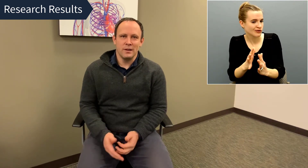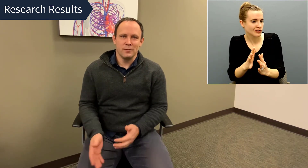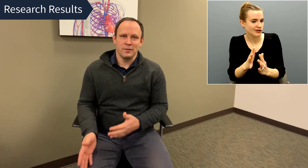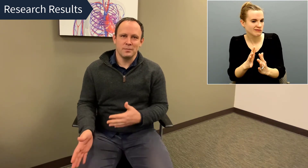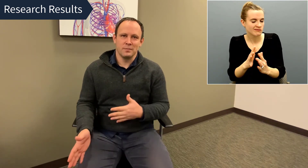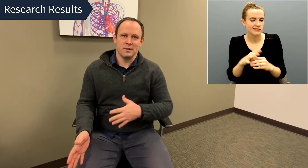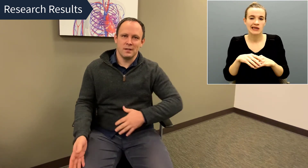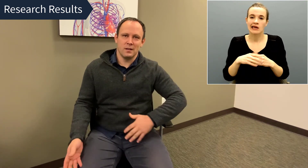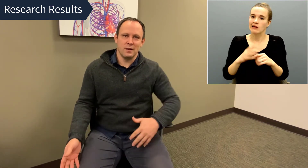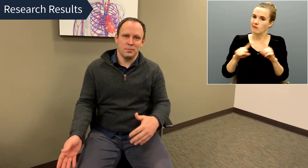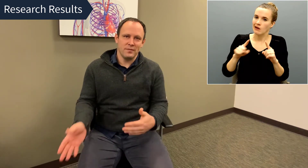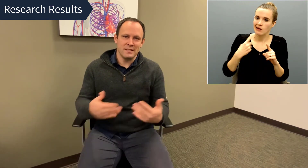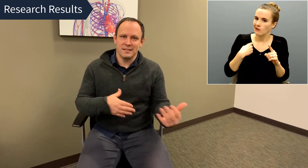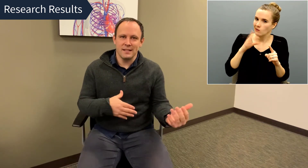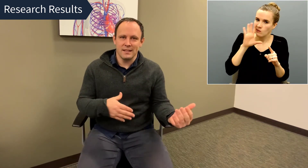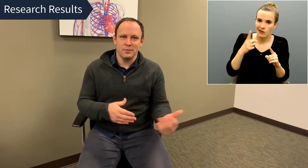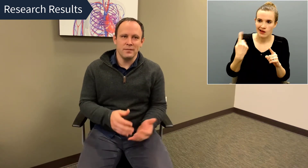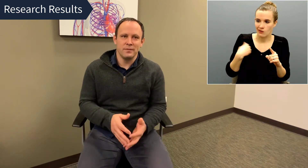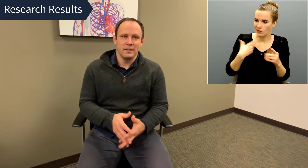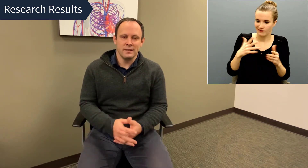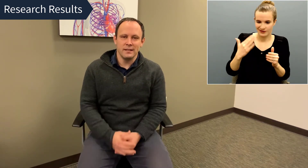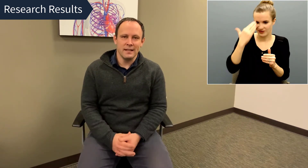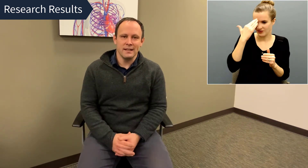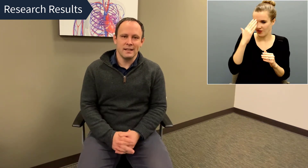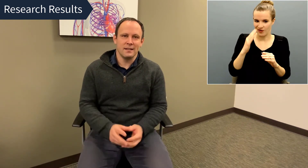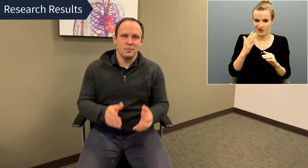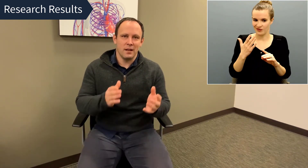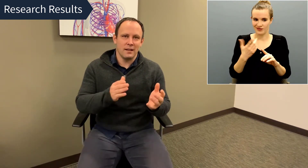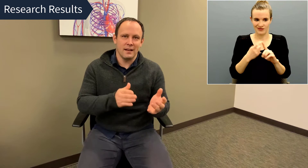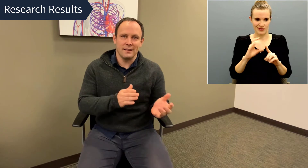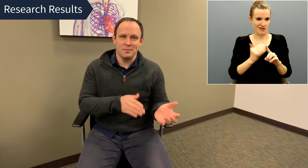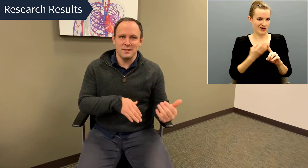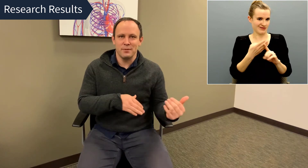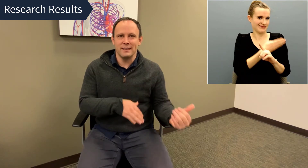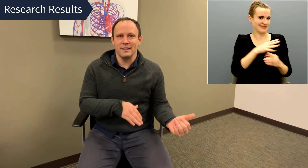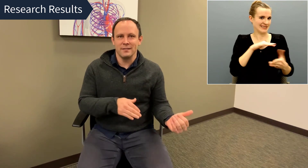know from a previous study that we've done that a lot of times the breakdown